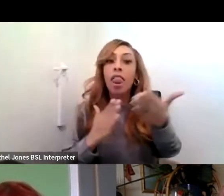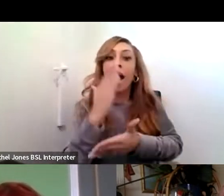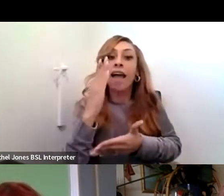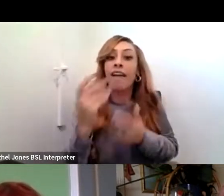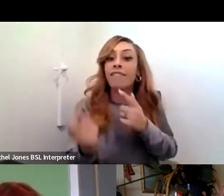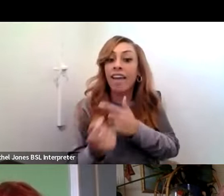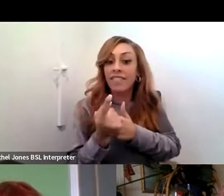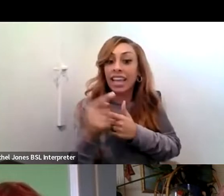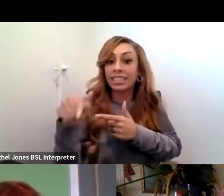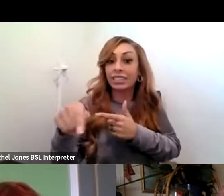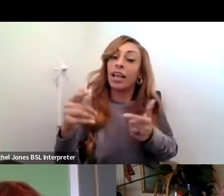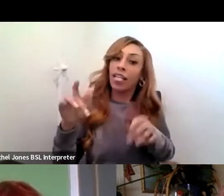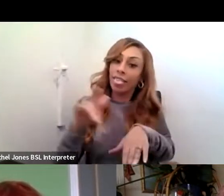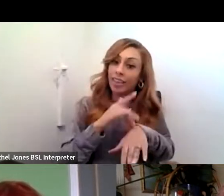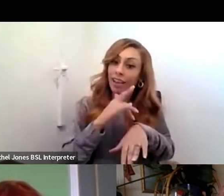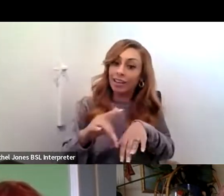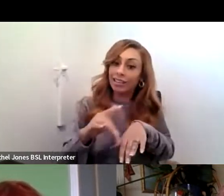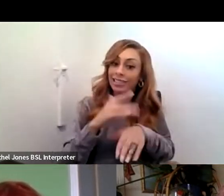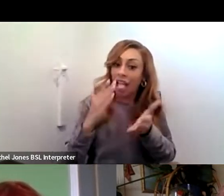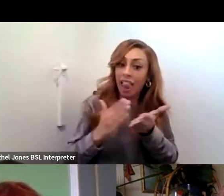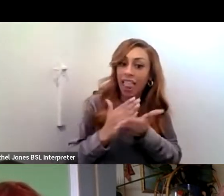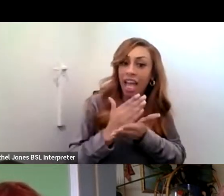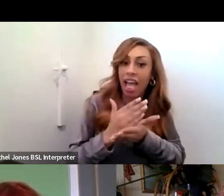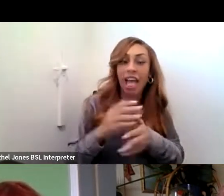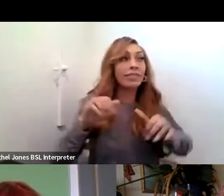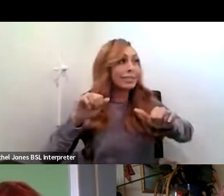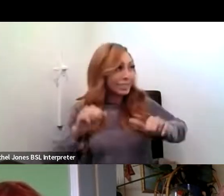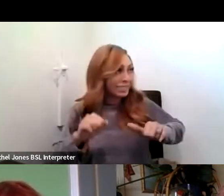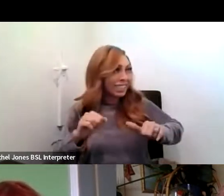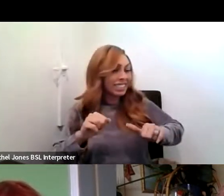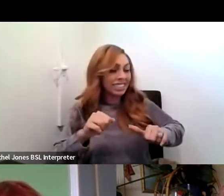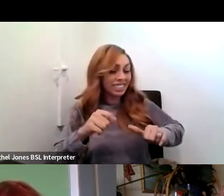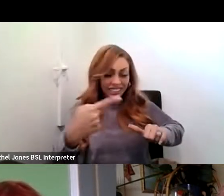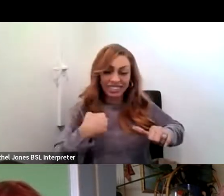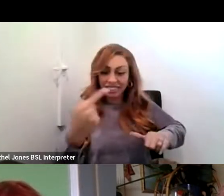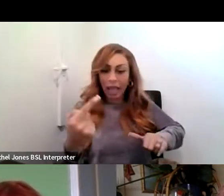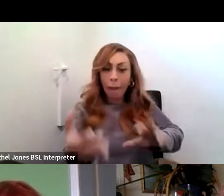that theatre is live, not just sitting there, but being part of it somehow, being acknowledged,